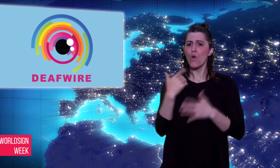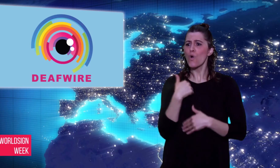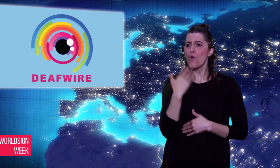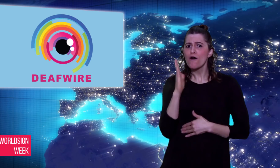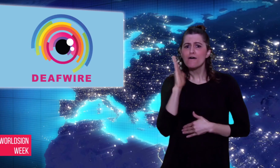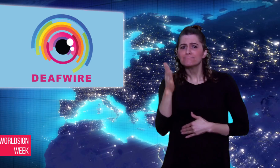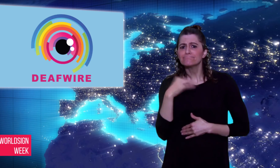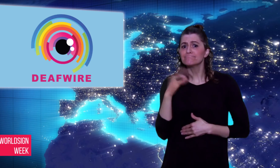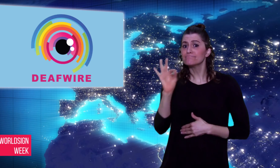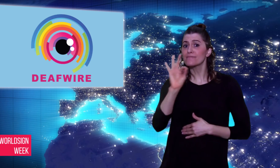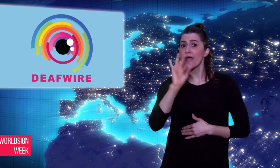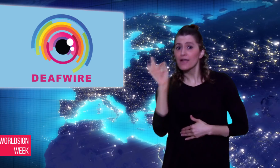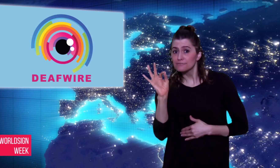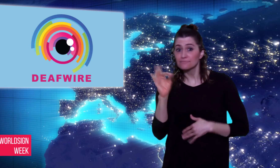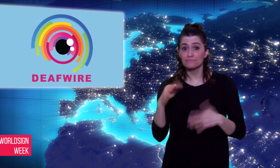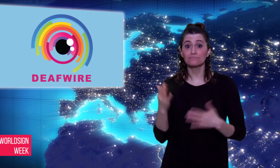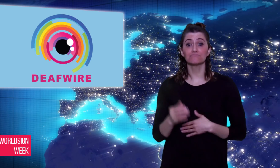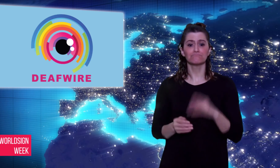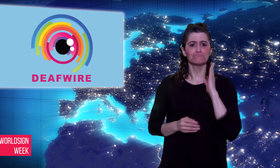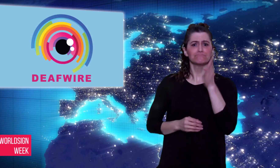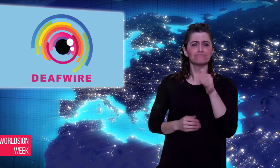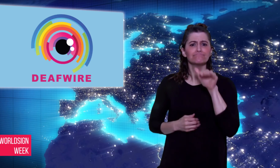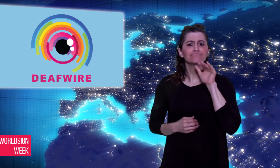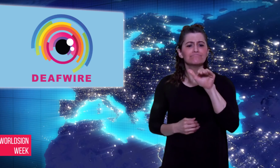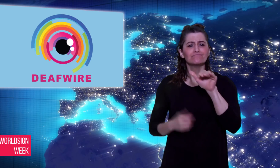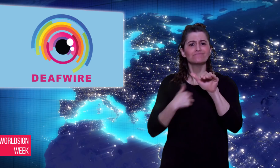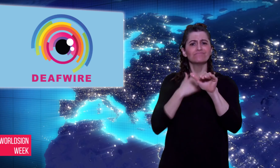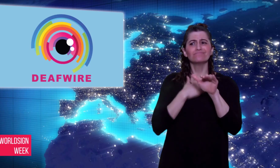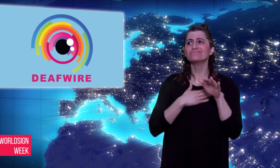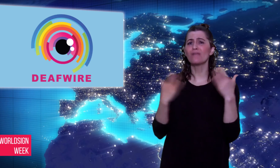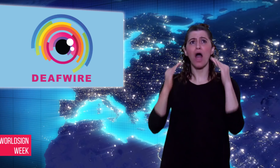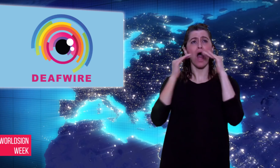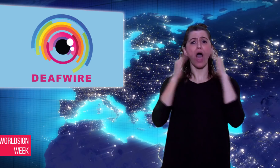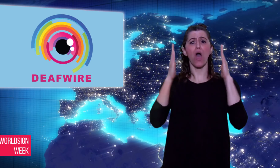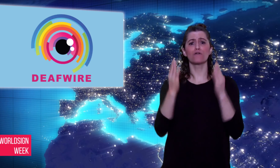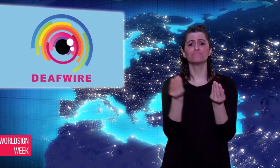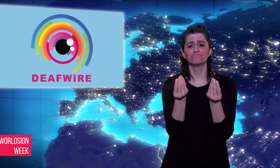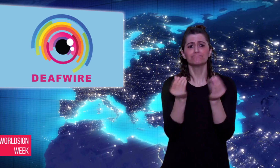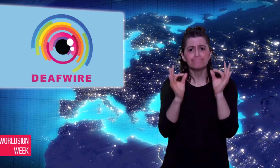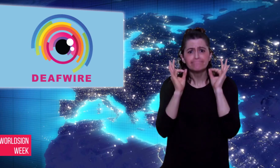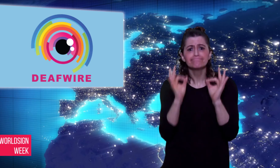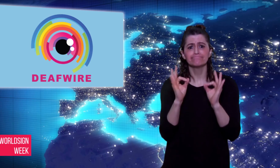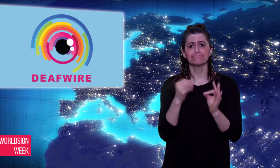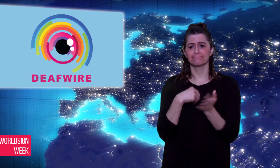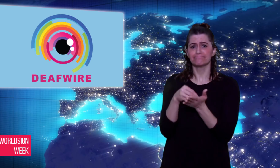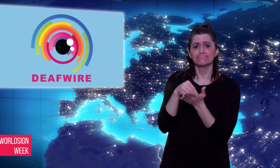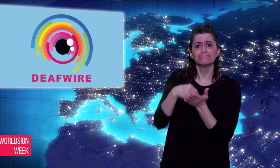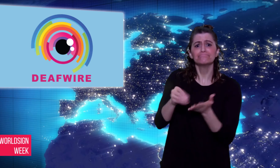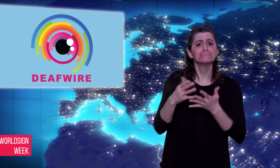housing, how to enroll a child at school,